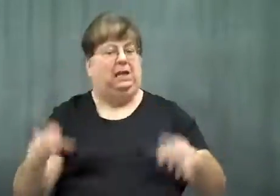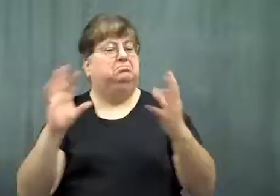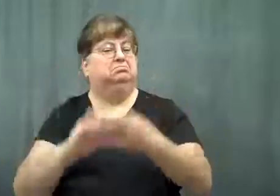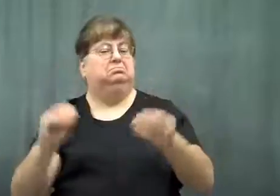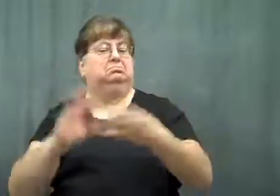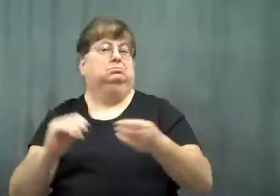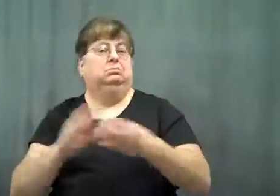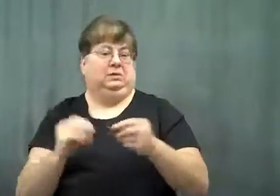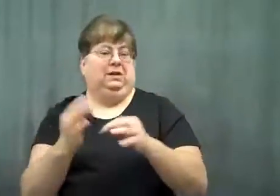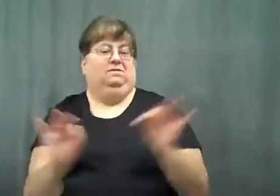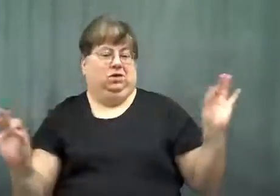Basically freedom of speech.